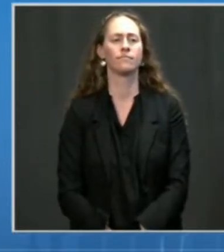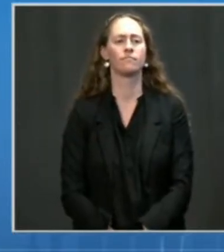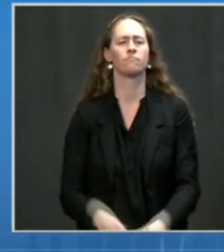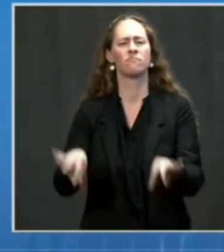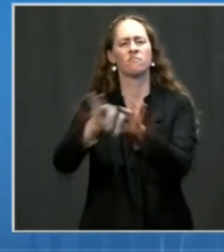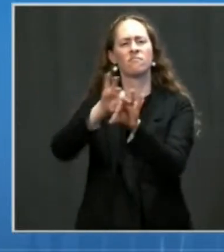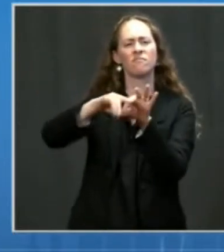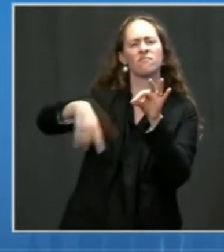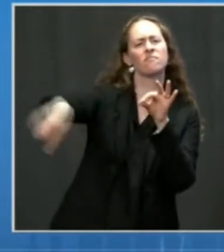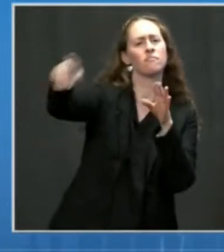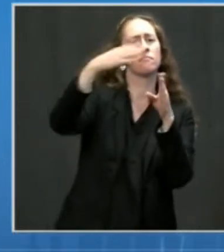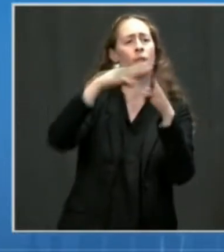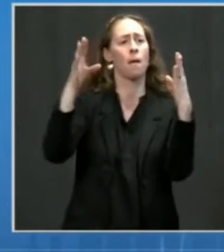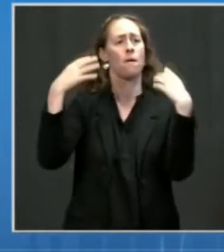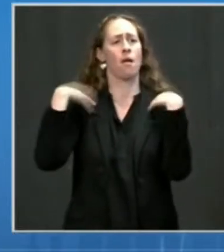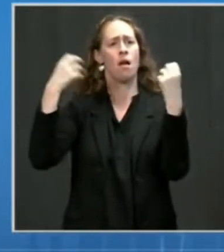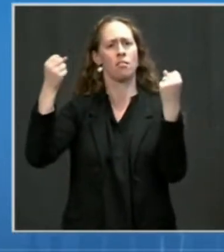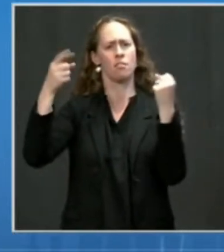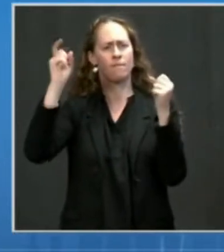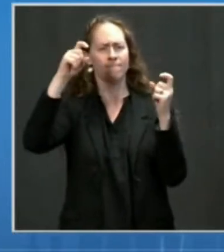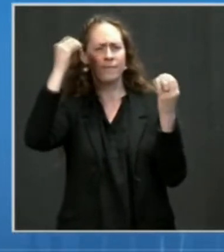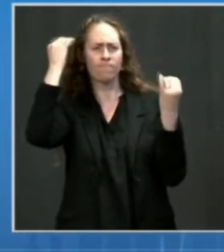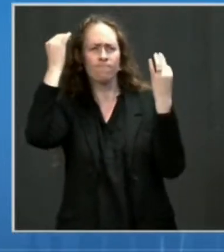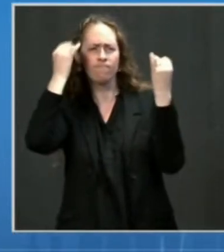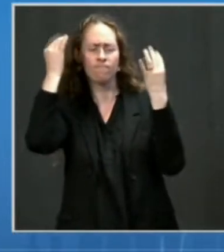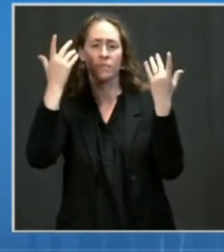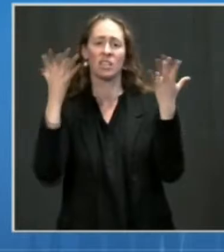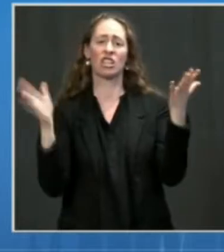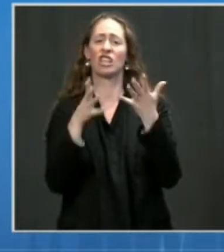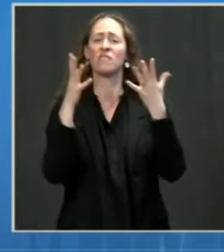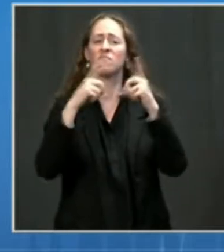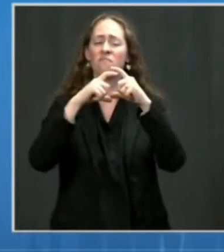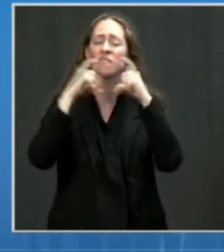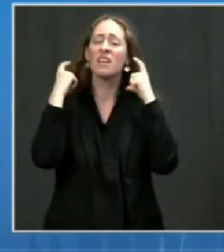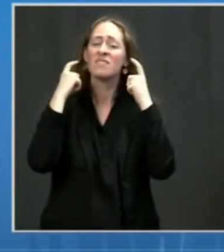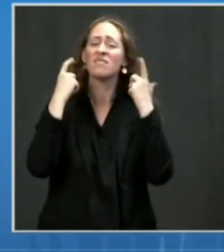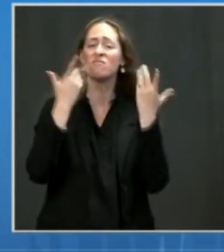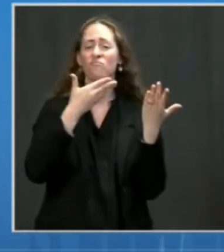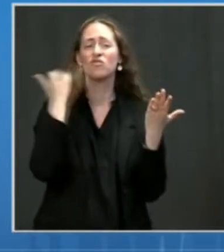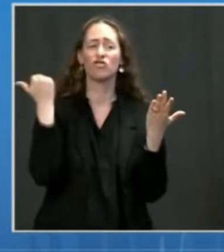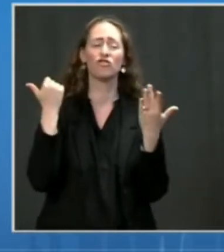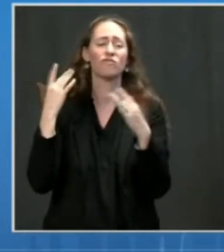RATES. AND I THINK IT'S WORTH REITERATING THAT PUBLIC HEALTH